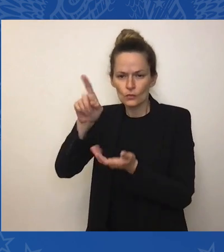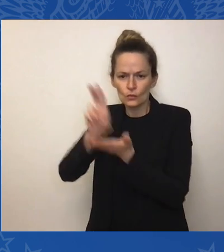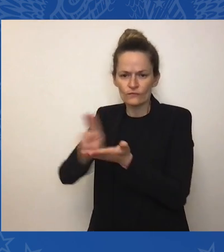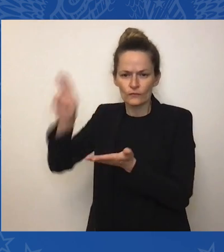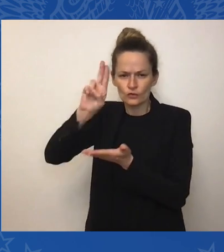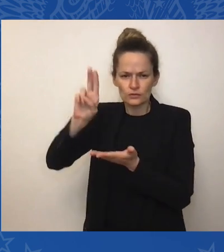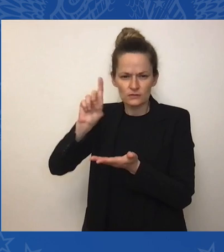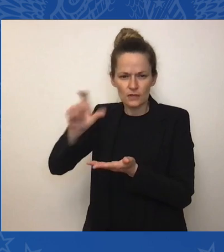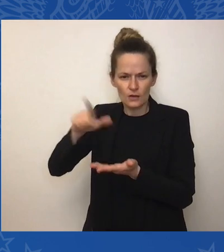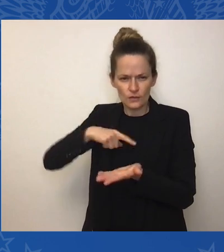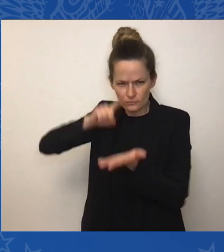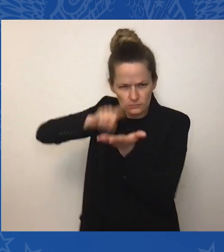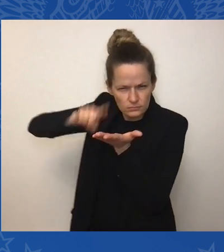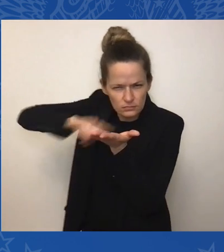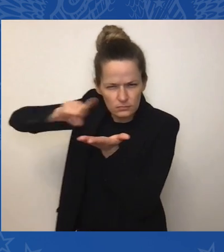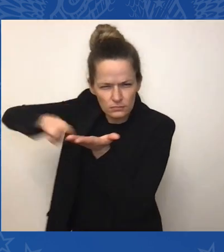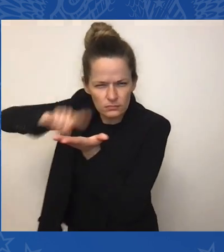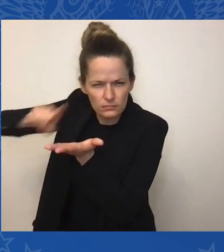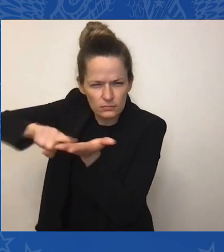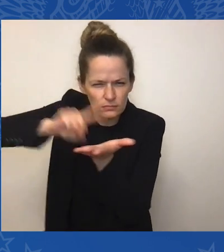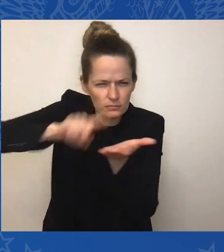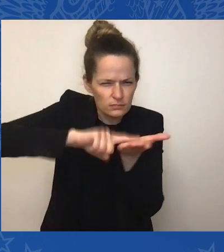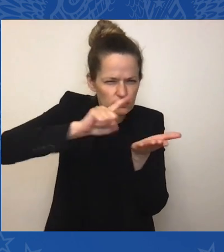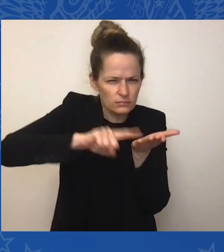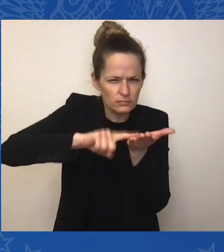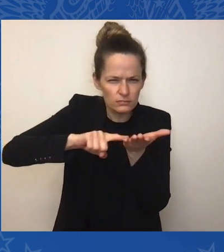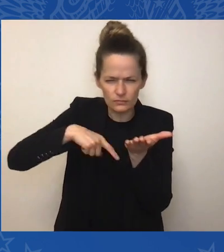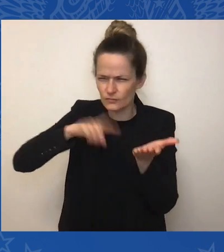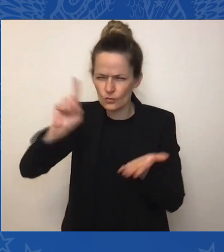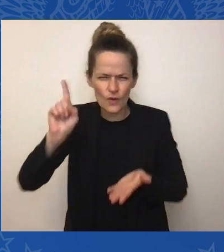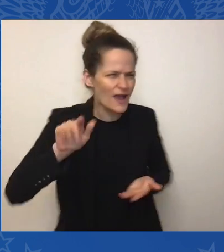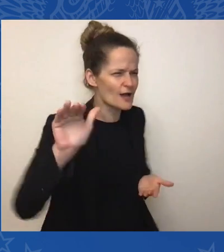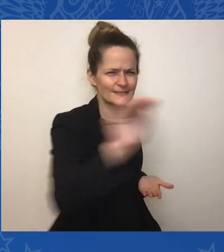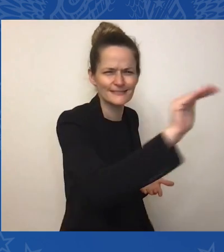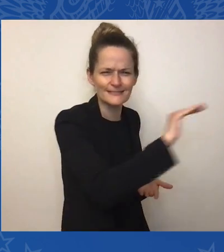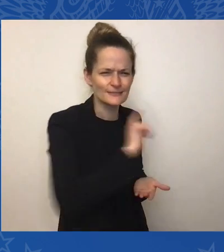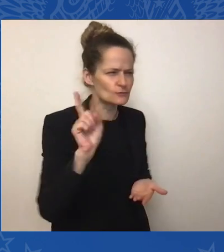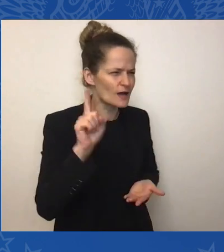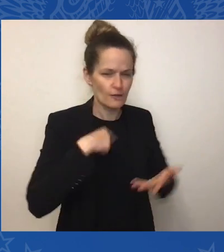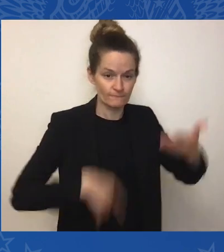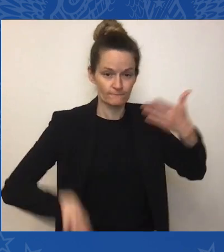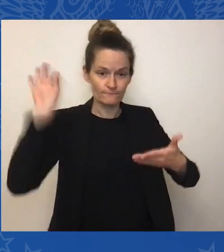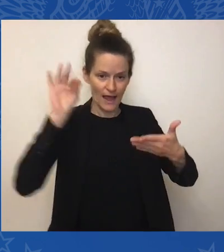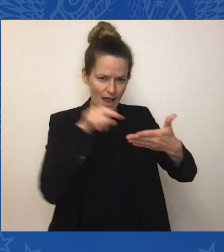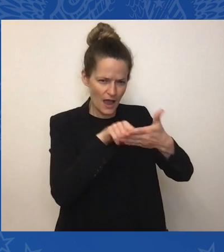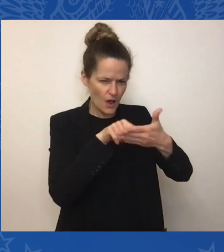And I told him the dilemma, because I hadn't thought about that at all at the time.